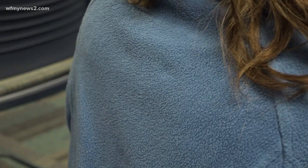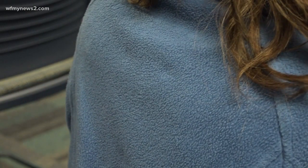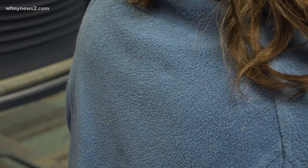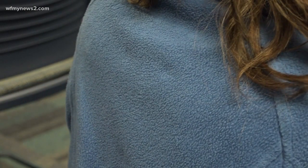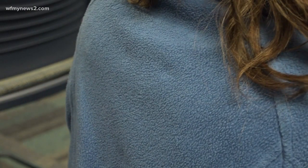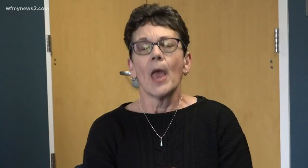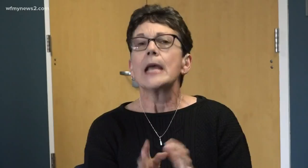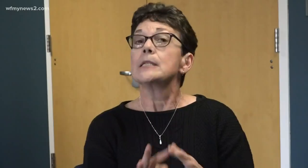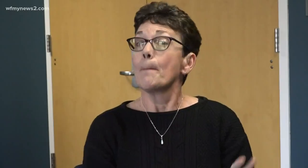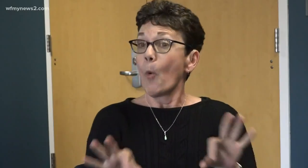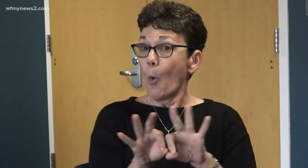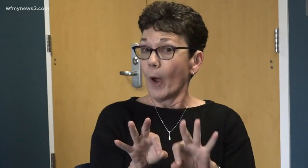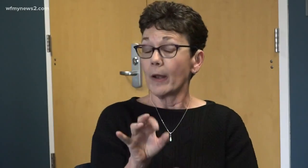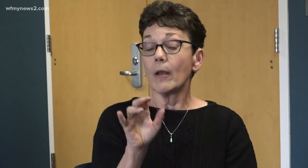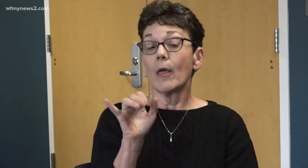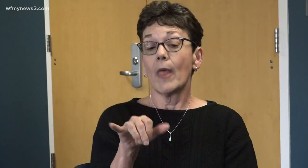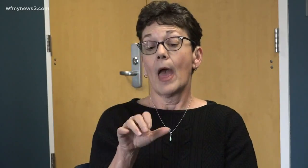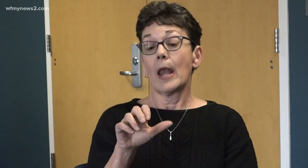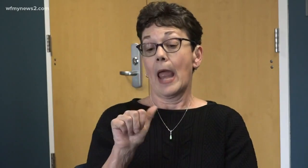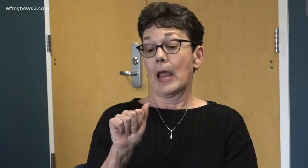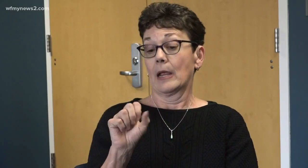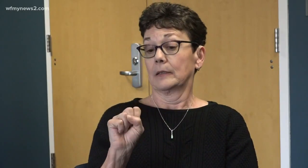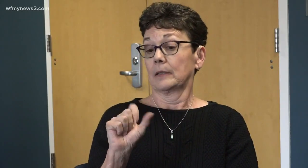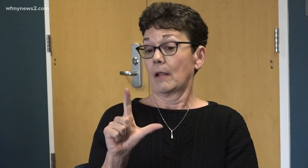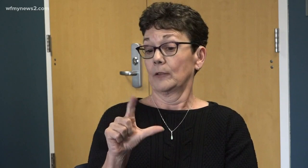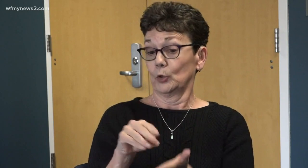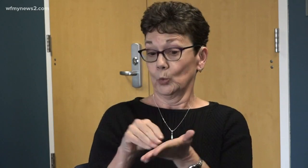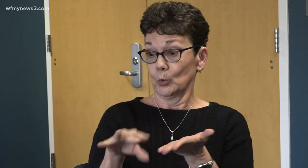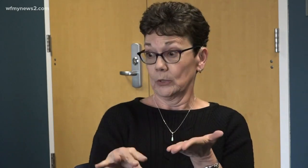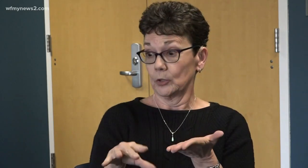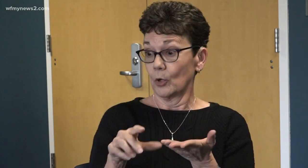DIFFERENT DIFFERENT WORLD IS AN EVENT WHERE DIFFERENT DIFFERENT WORLD IS AN EVENT WHERE AMERICAN4@ DIFFERENT DIFFERENT WORLD IS AN EVENT WHERE AMERICAN4@ SIGH AN EVENT WHERE AMERICAN4@ SIGH AN EVENT WHERE AMERICAN4@ SIGH LANGUAGE AN EVENT WHERE AMERICAN4@ SIGH LANGUAGE STUDENTS AN EVENT WHERE AMERICAN4@ SIGH LANGUAGE STUDENTS NAVIGATE LANGUAGE STUDENTS NAVIGATE LANGUAGE STUDENTS NAVIGATE STATION LANGUAGE STUDENTS NAVIGATE STATION SIMULATING LANGUAGE STUDENTS NAVIGATE STATION SIMULATING PROBLEMS STATION SIMULATING PROBLEMS STATION SIMULATING PROBLEMS THE STATION SIMULATING PROBLEMS THE DEAF STATION SIMULATING PROBLEMS THE DEAF AND